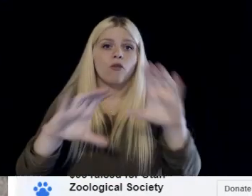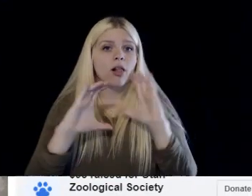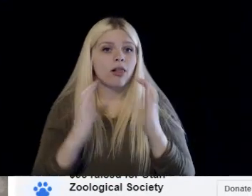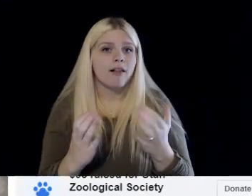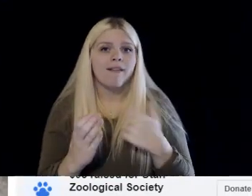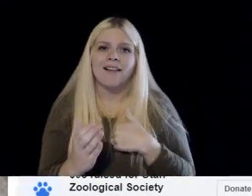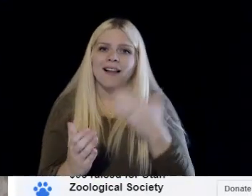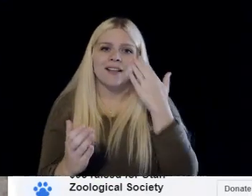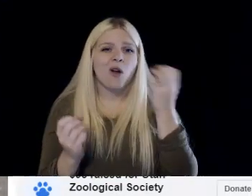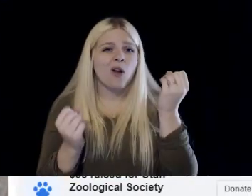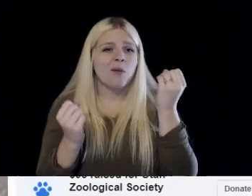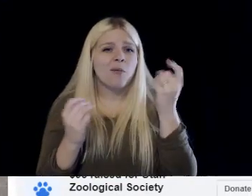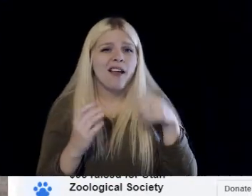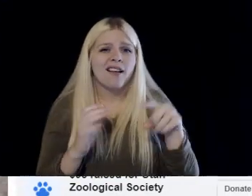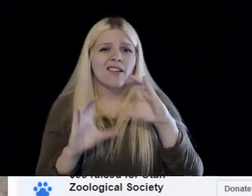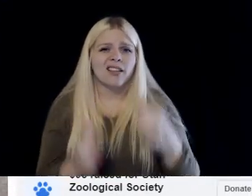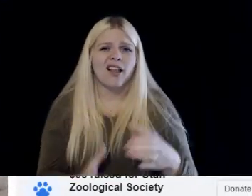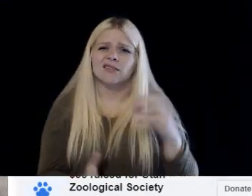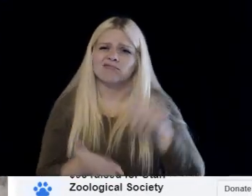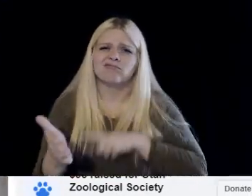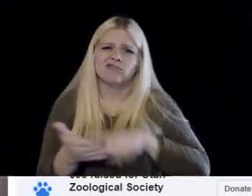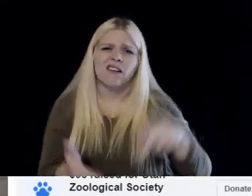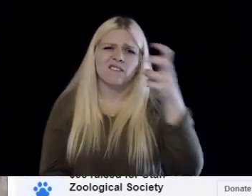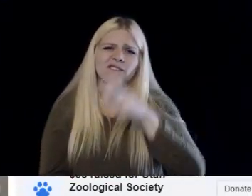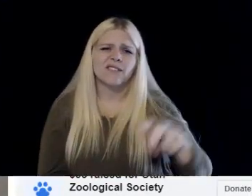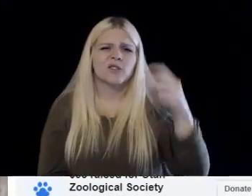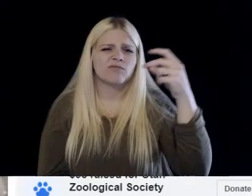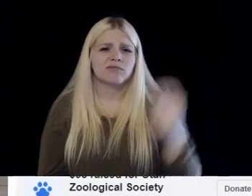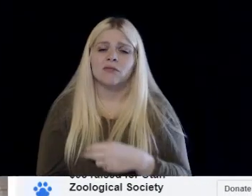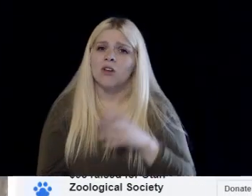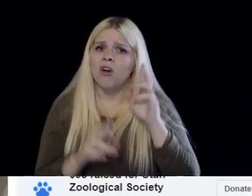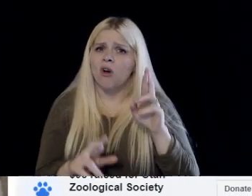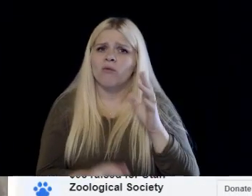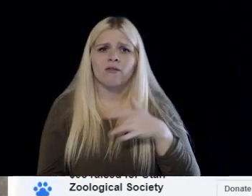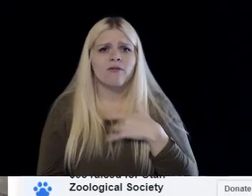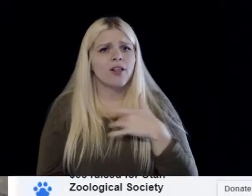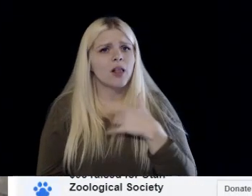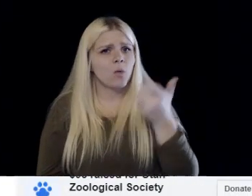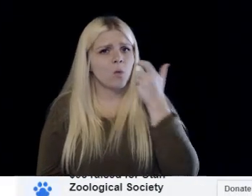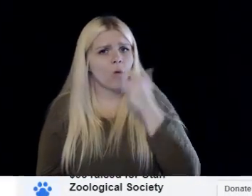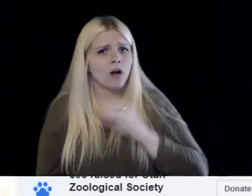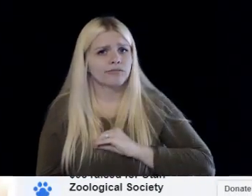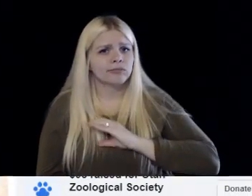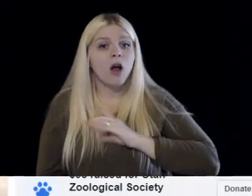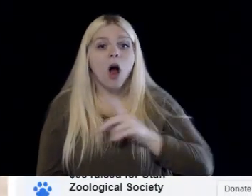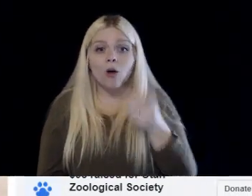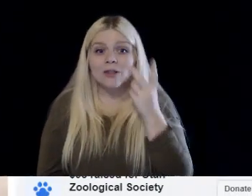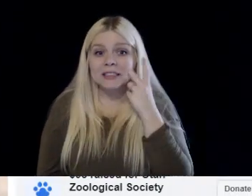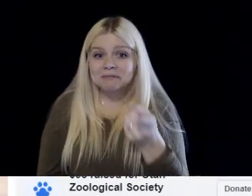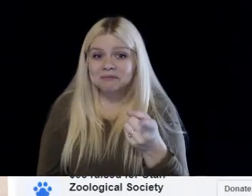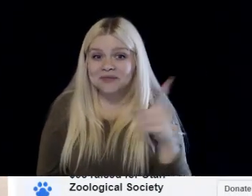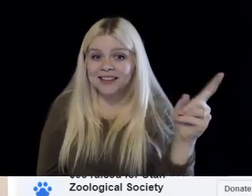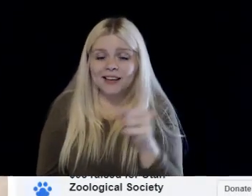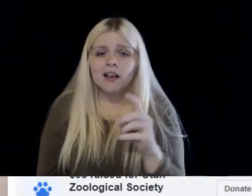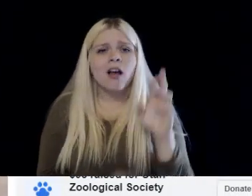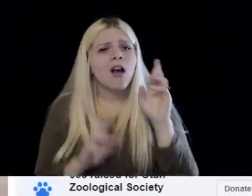canceled, and so we hope that this is a way to just- oh! He's coming back over, let's flip it back around. We hope that it's a way to give bringing